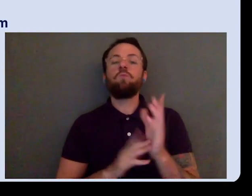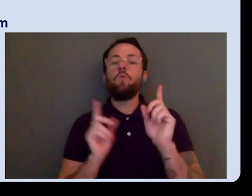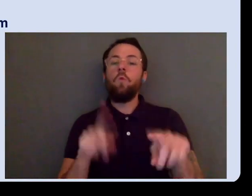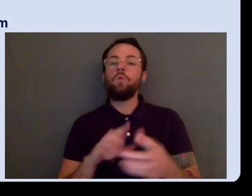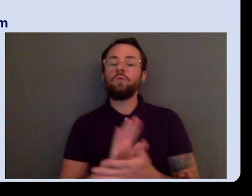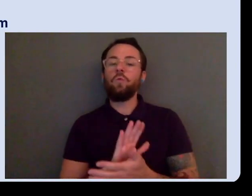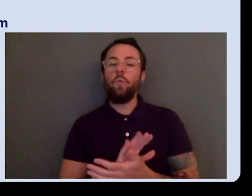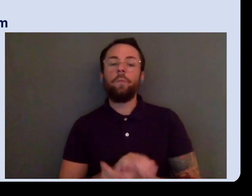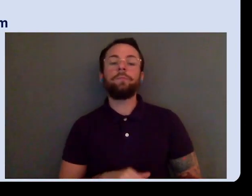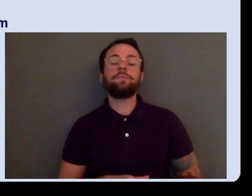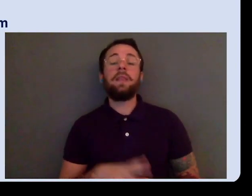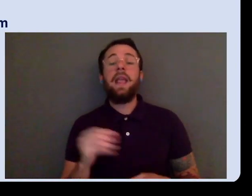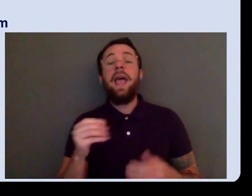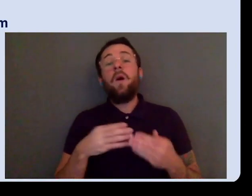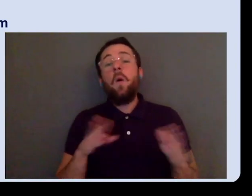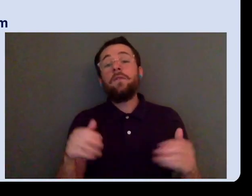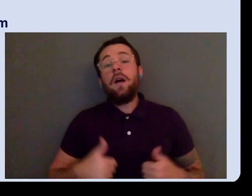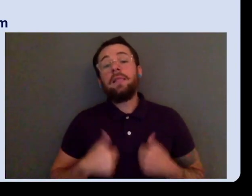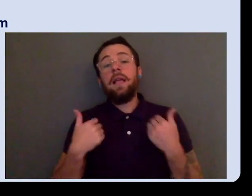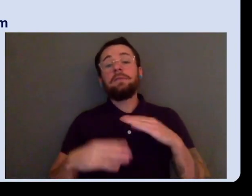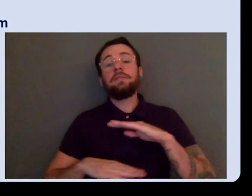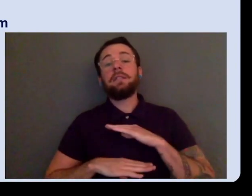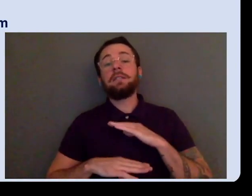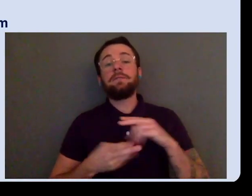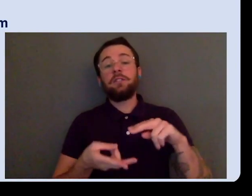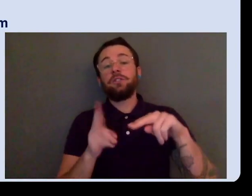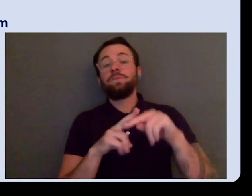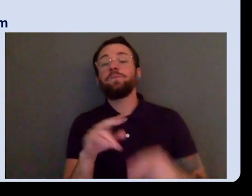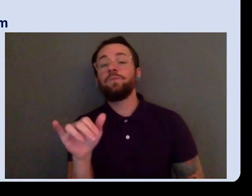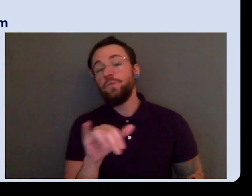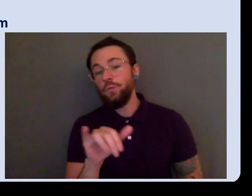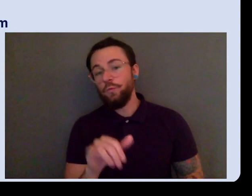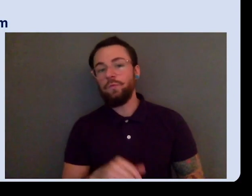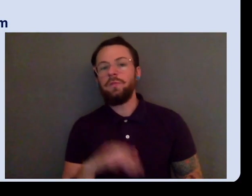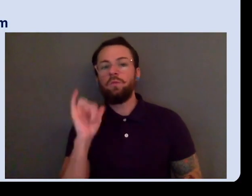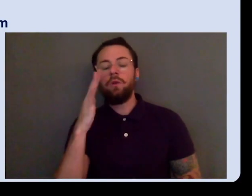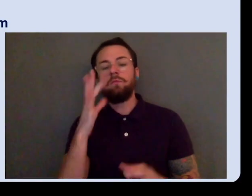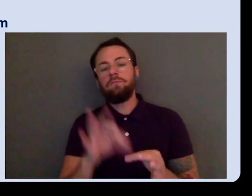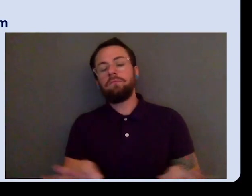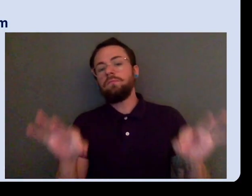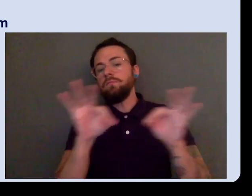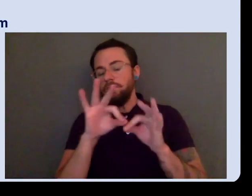I have my friends and peer group around me and that's one place I can go.